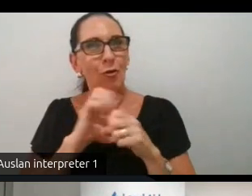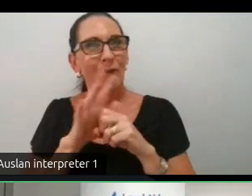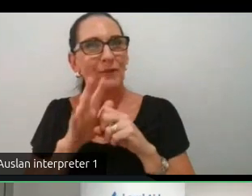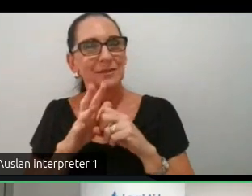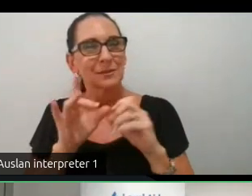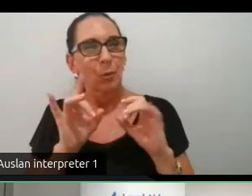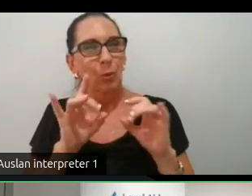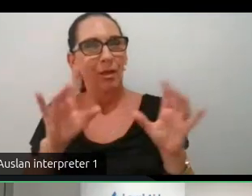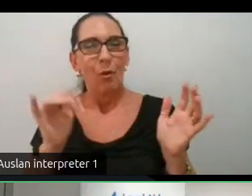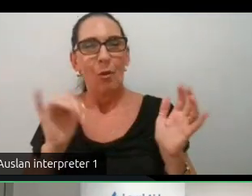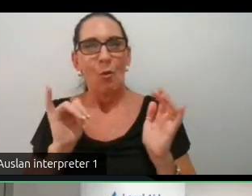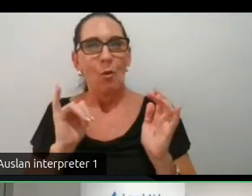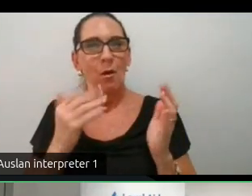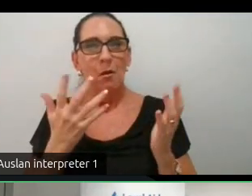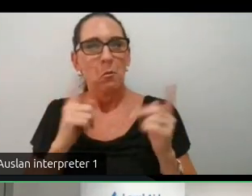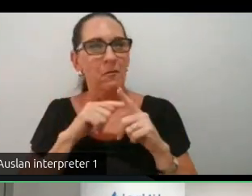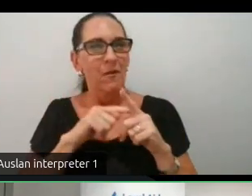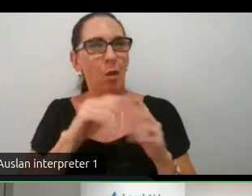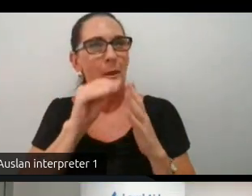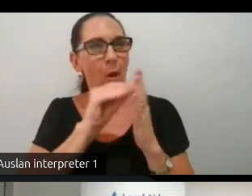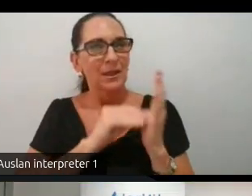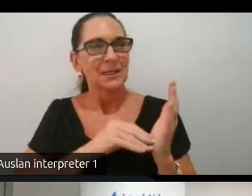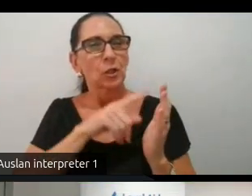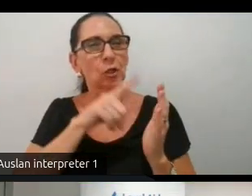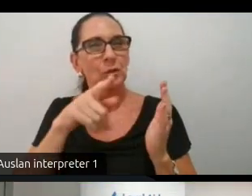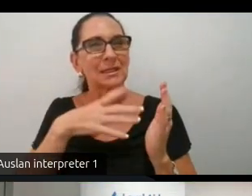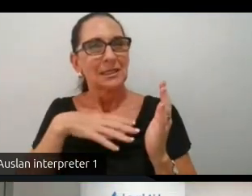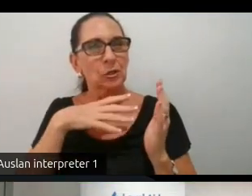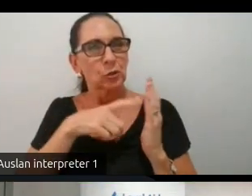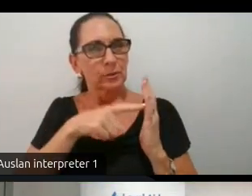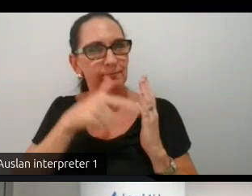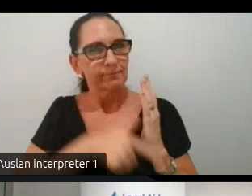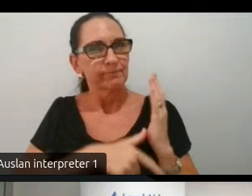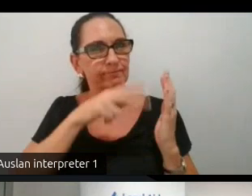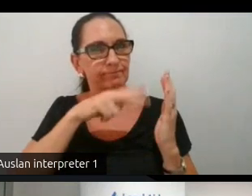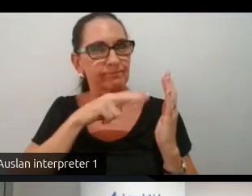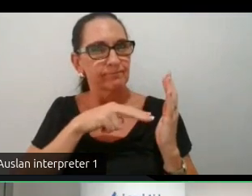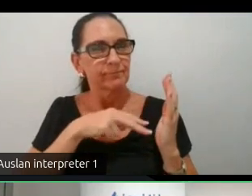that is covered by the policy anyway. So always worth looking a little bit further into it. But